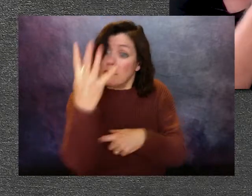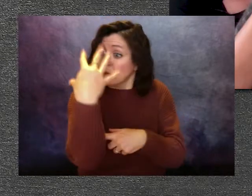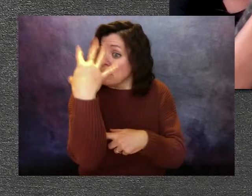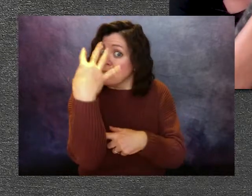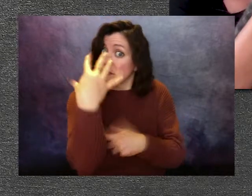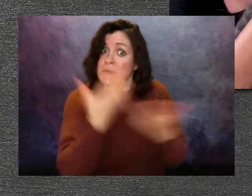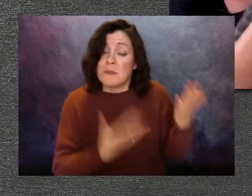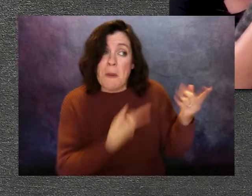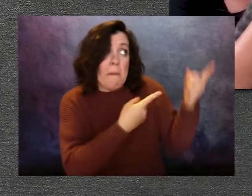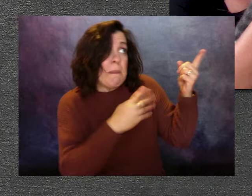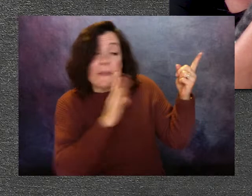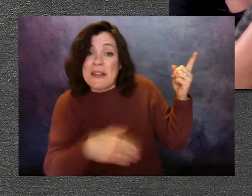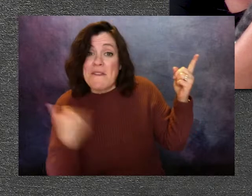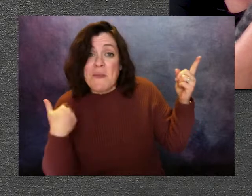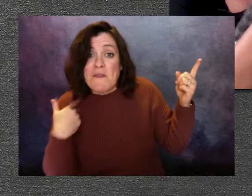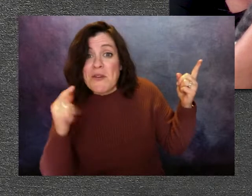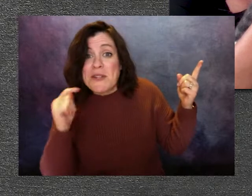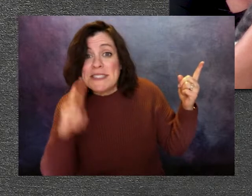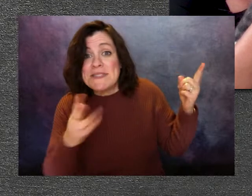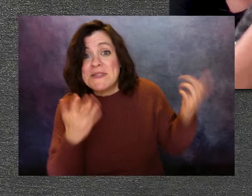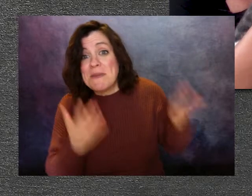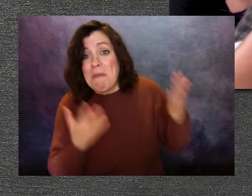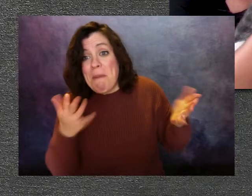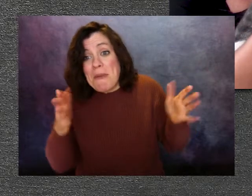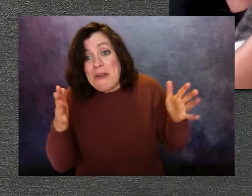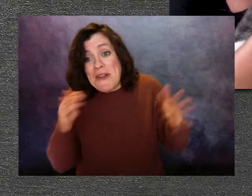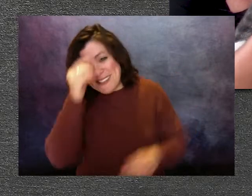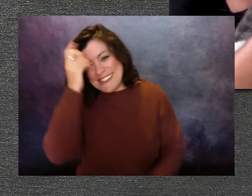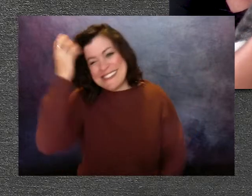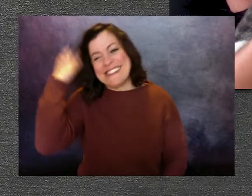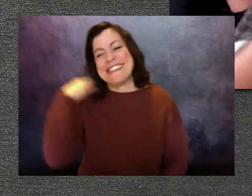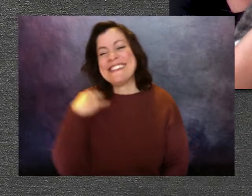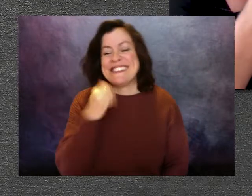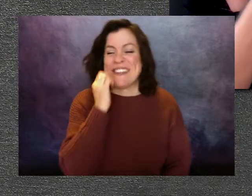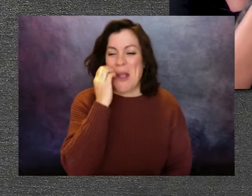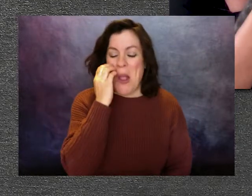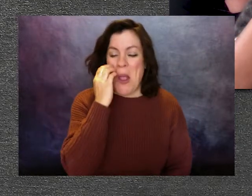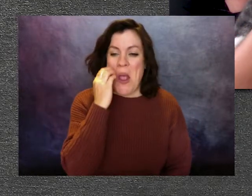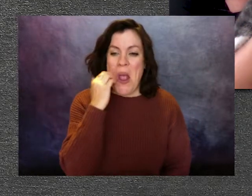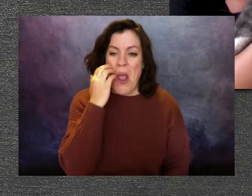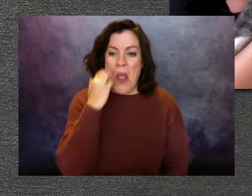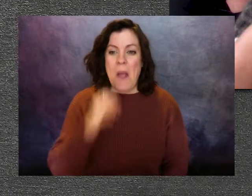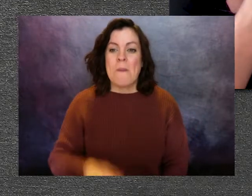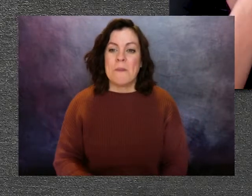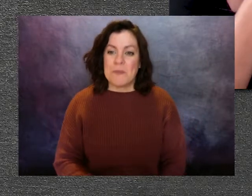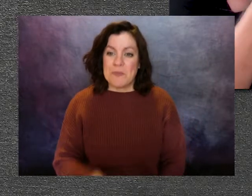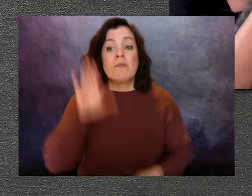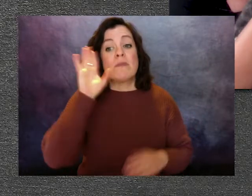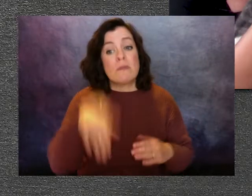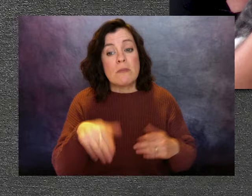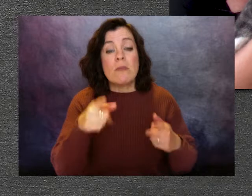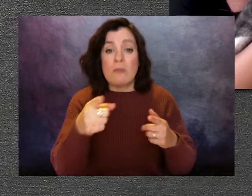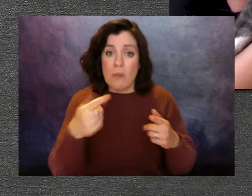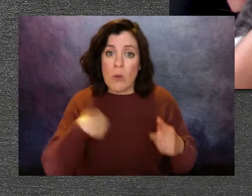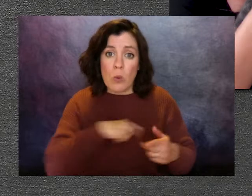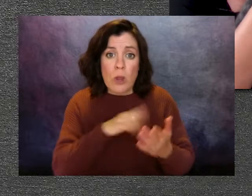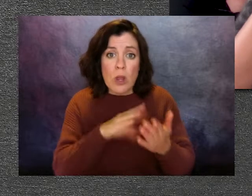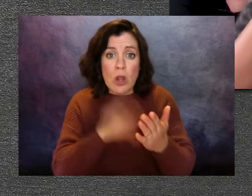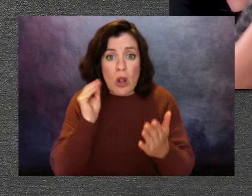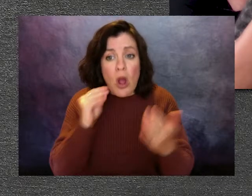It's fun to think about all the different jobs there are. And the different kinds of community helpers there are.